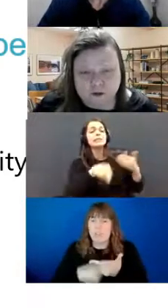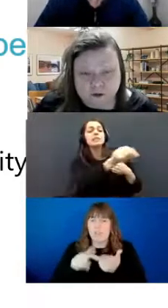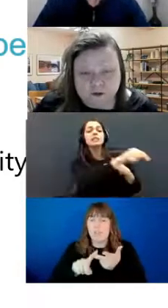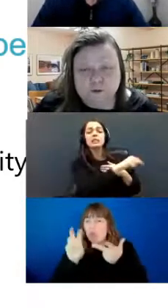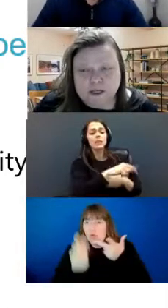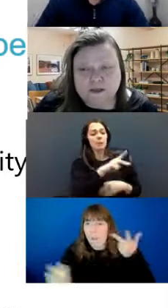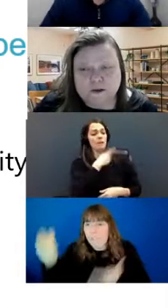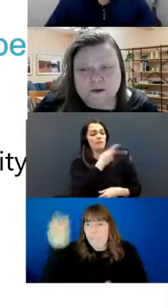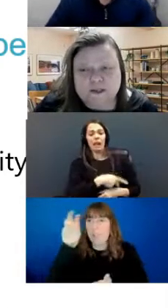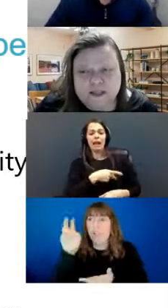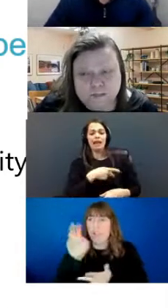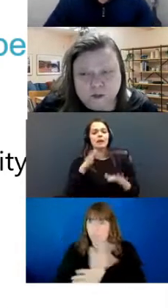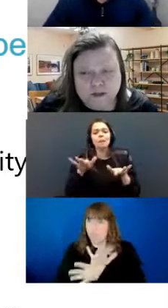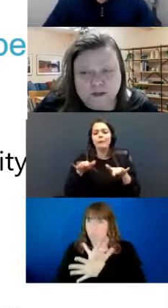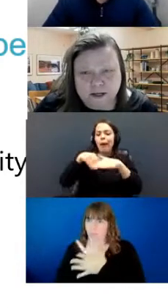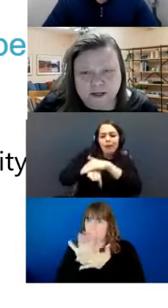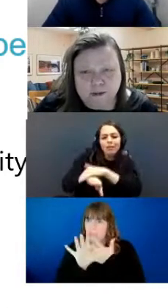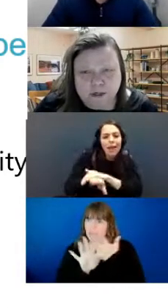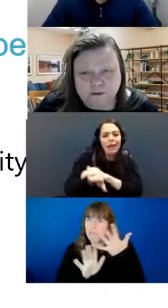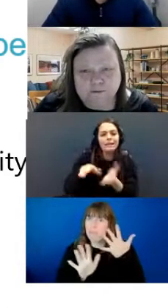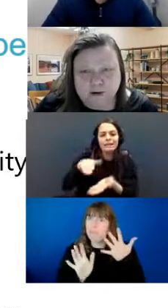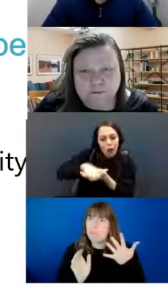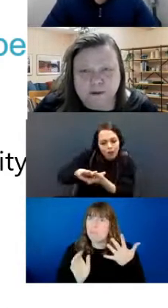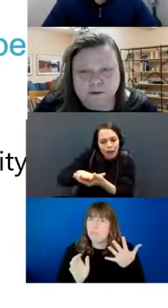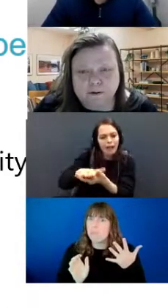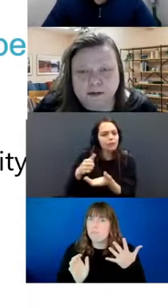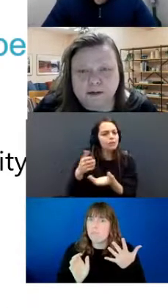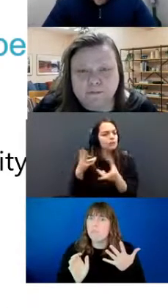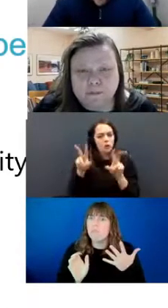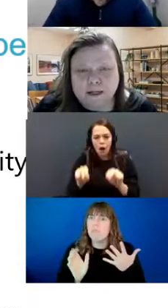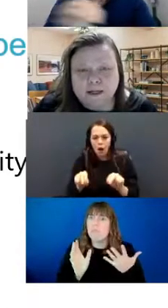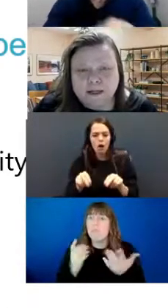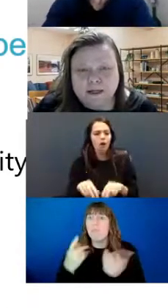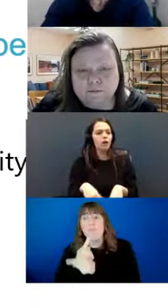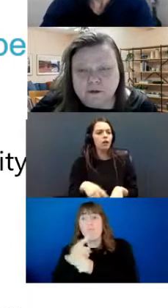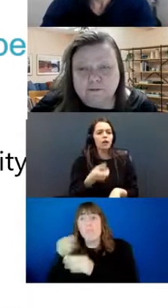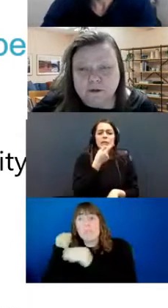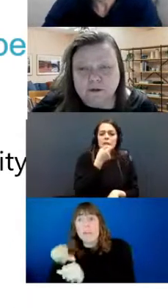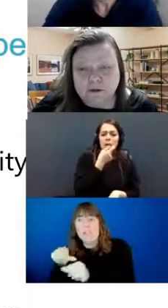going to be considered separate and apart from your um from your um